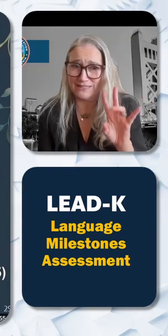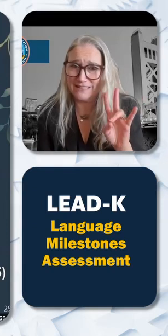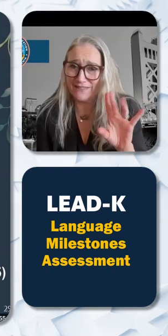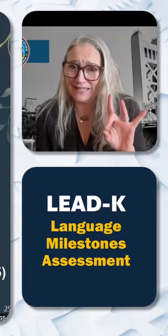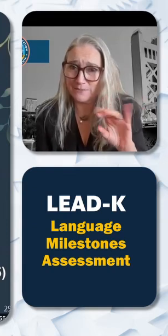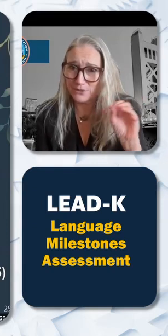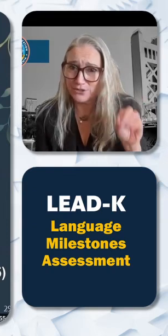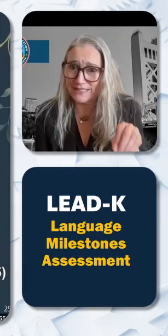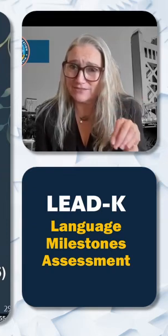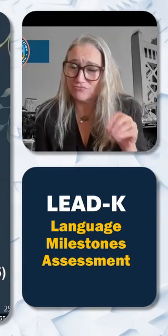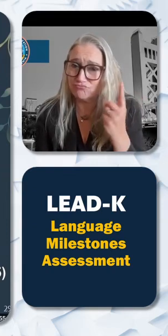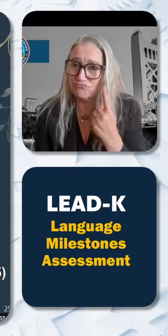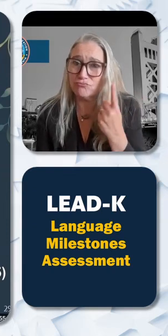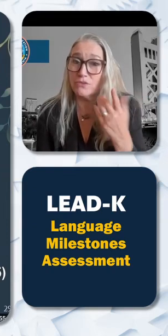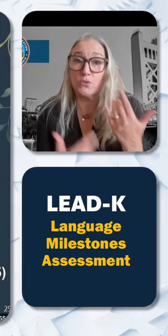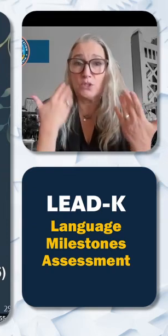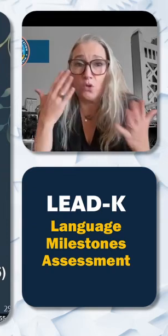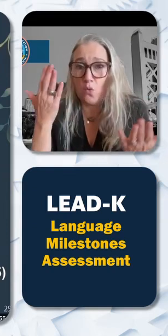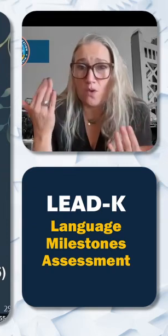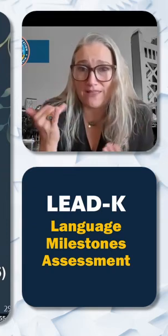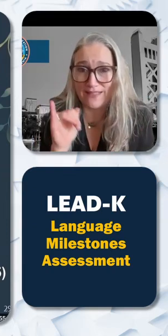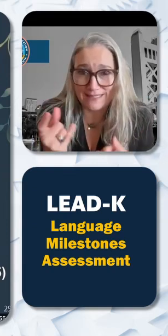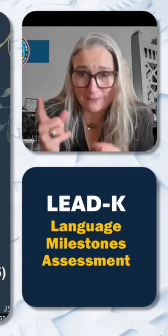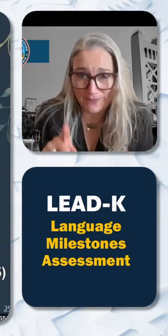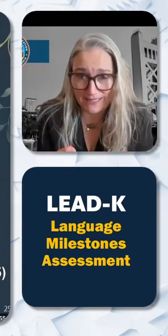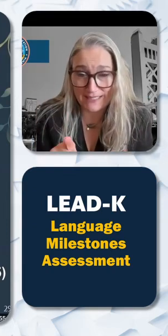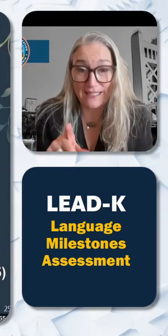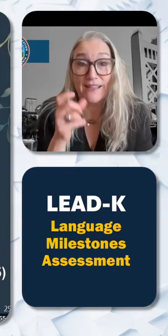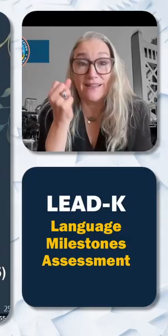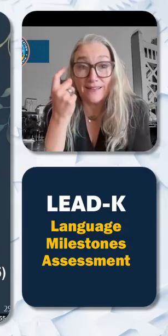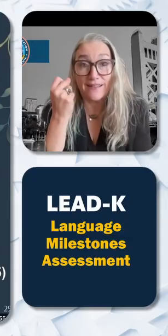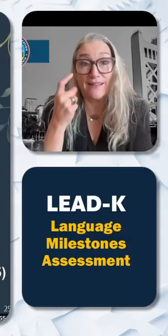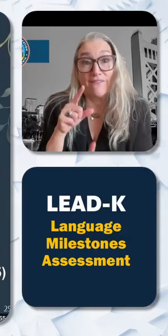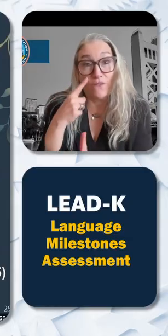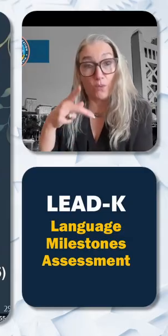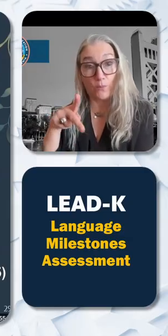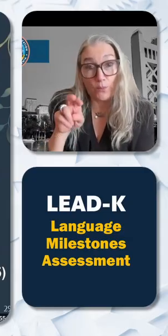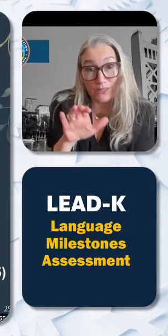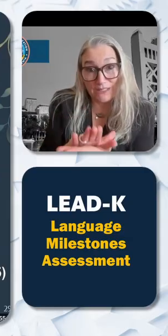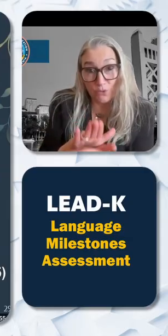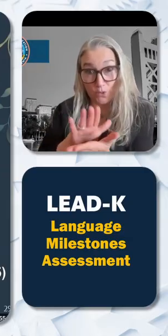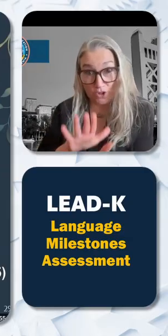So, it used to be 94, and now it's at 78. And we don't know why this is happening, actually.